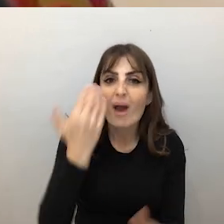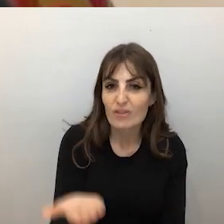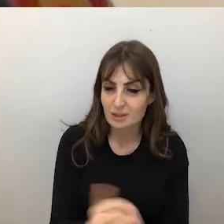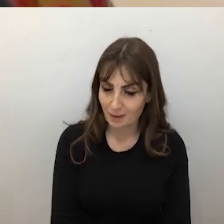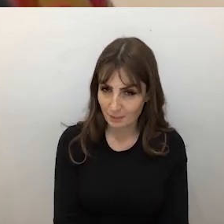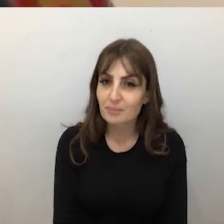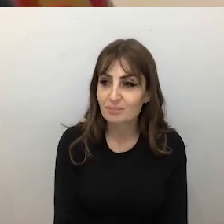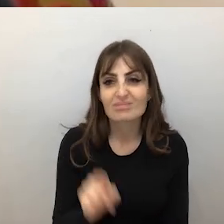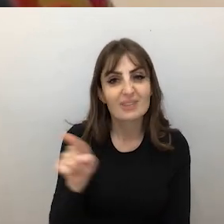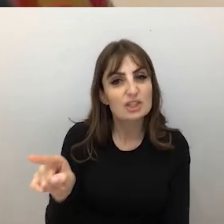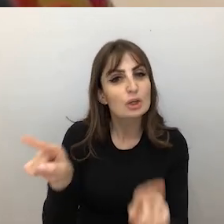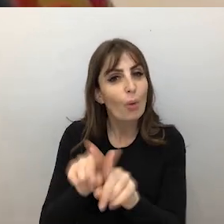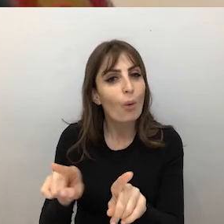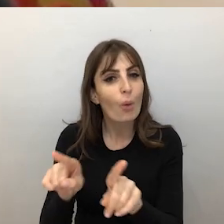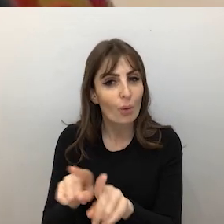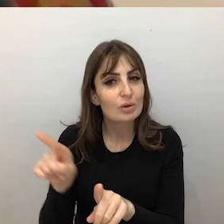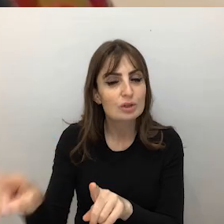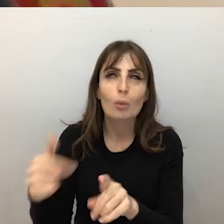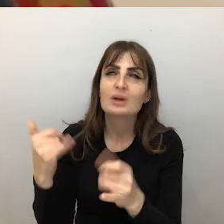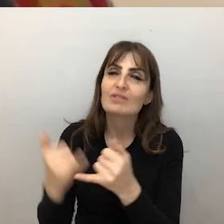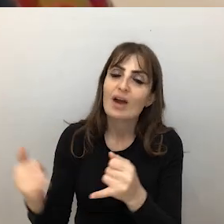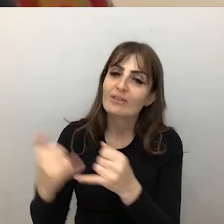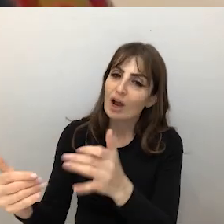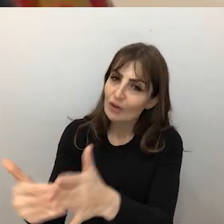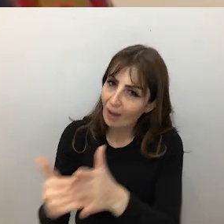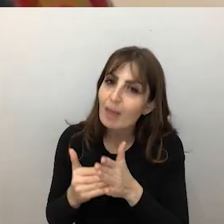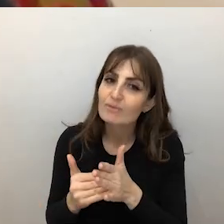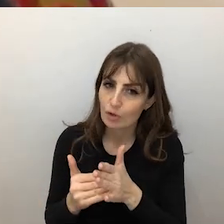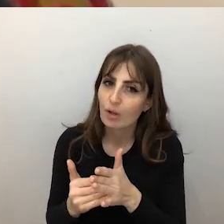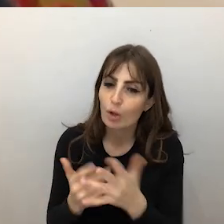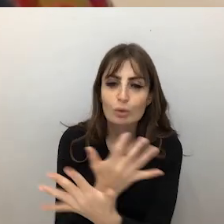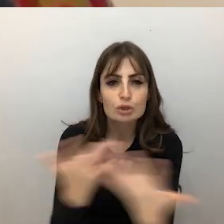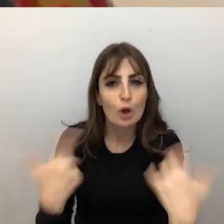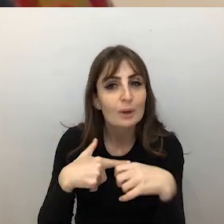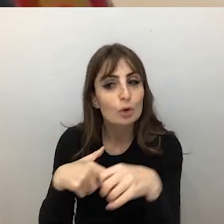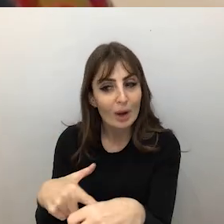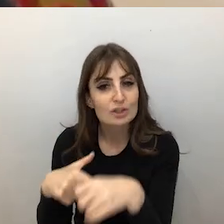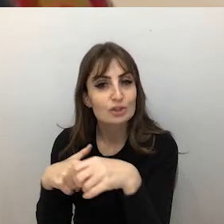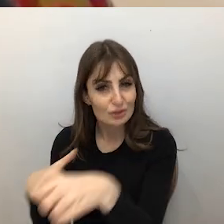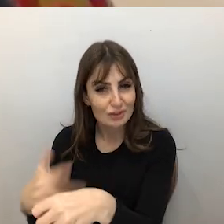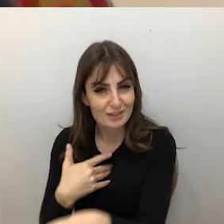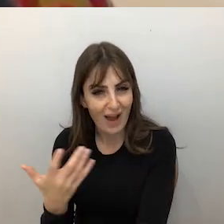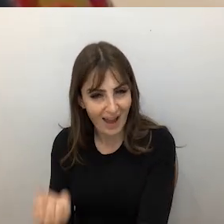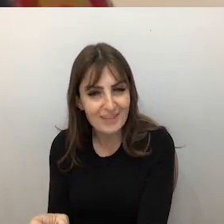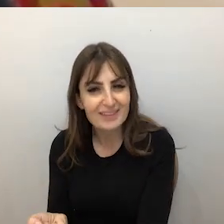Katie was also extremely helpful with the many questions that I had and I could call